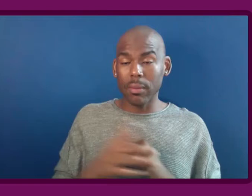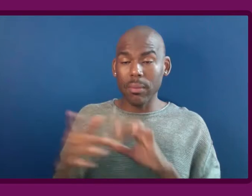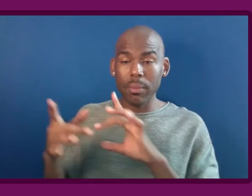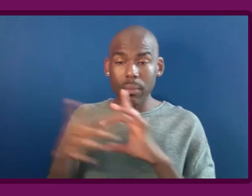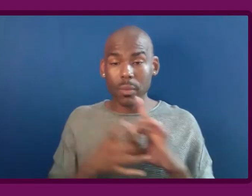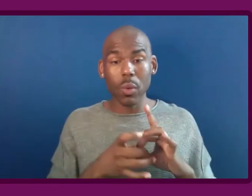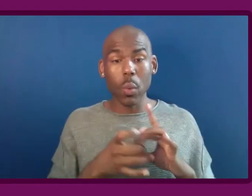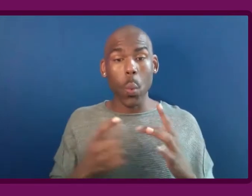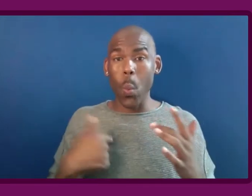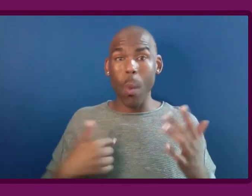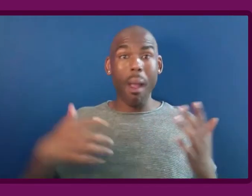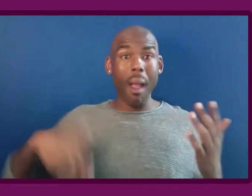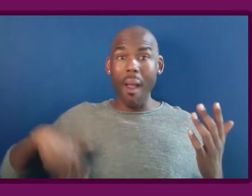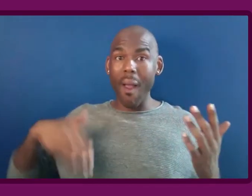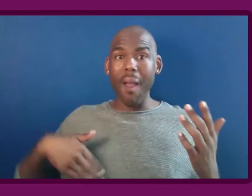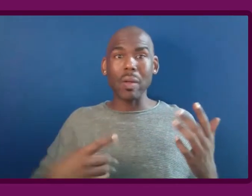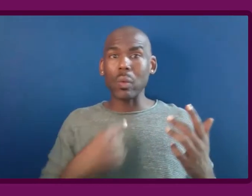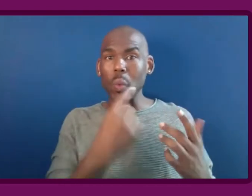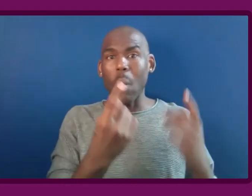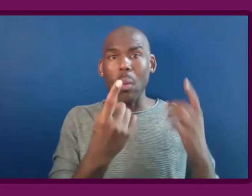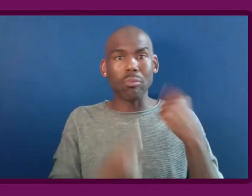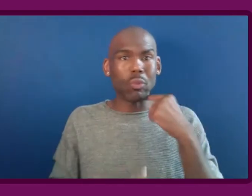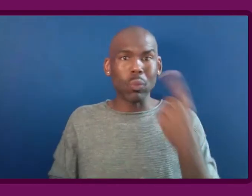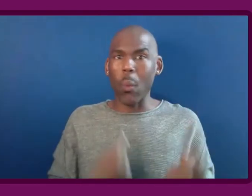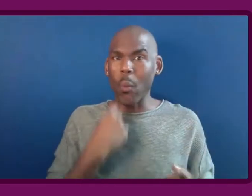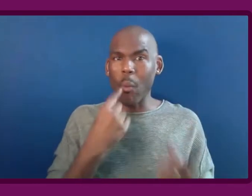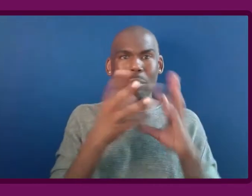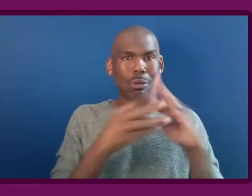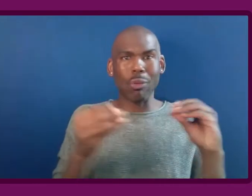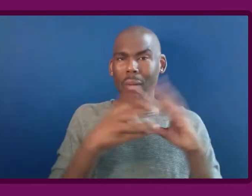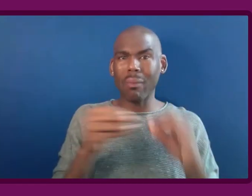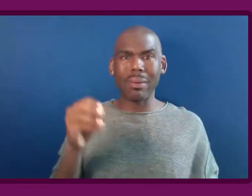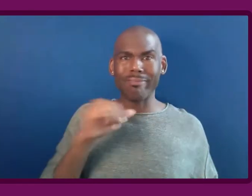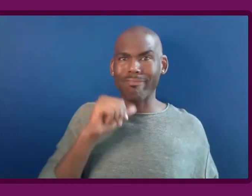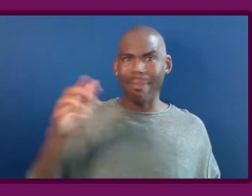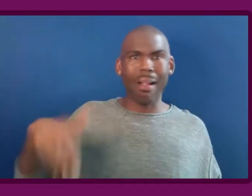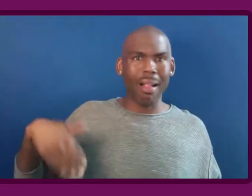regarding to women, that we haven't told, who haven't told their own stories. The little